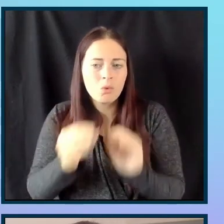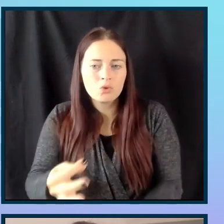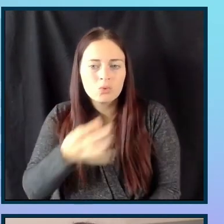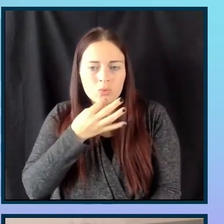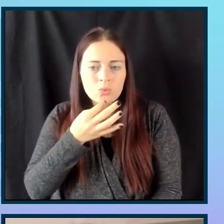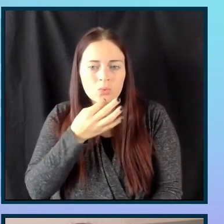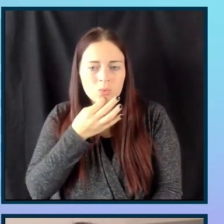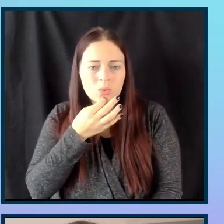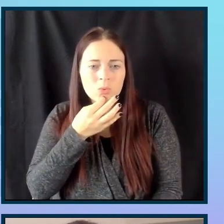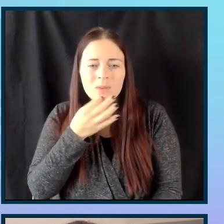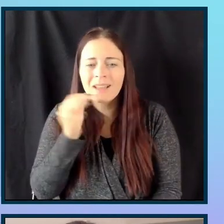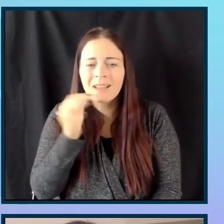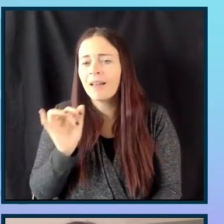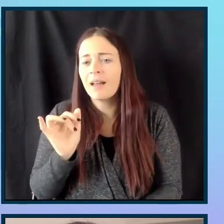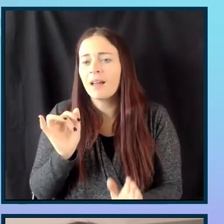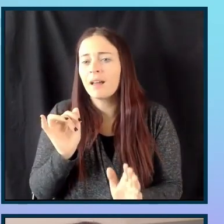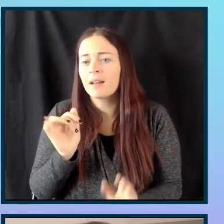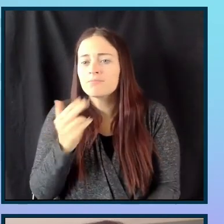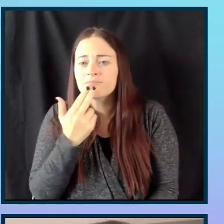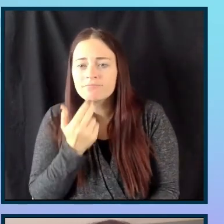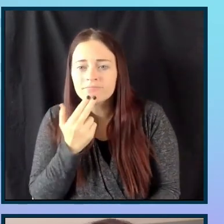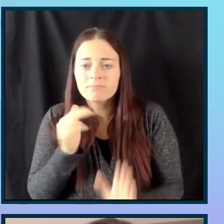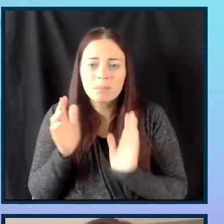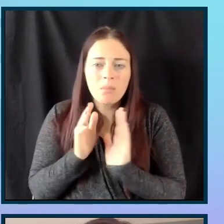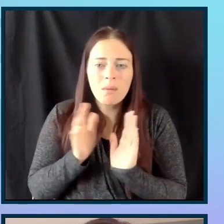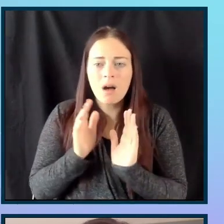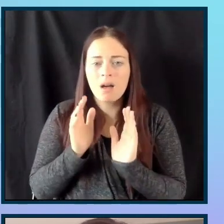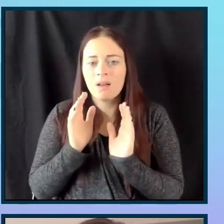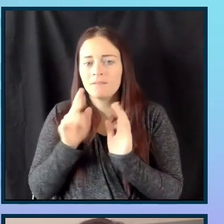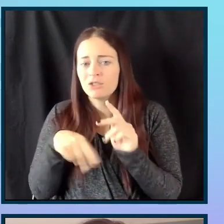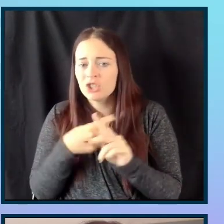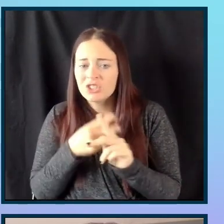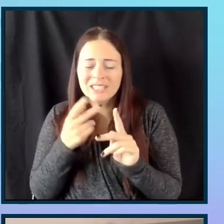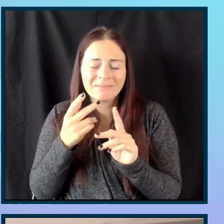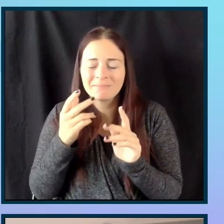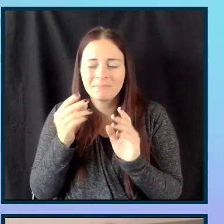a smaller version of WCAG 3 and updating the 3.1 later,